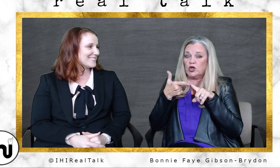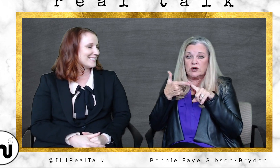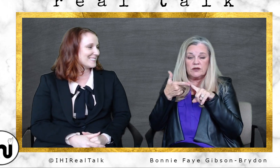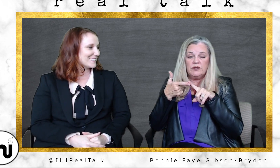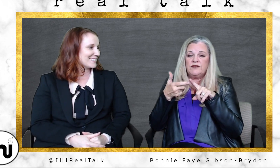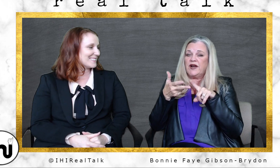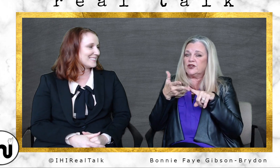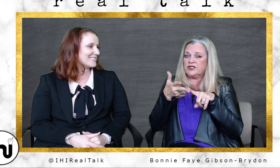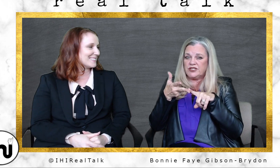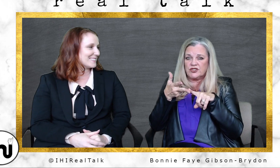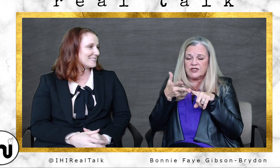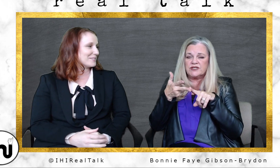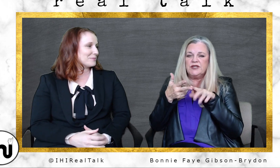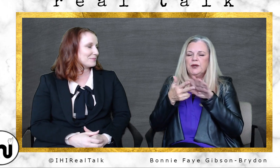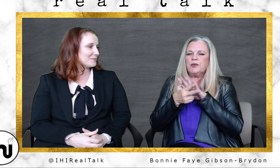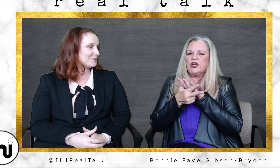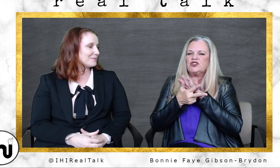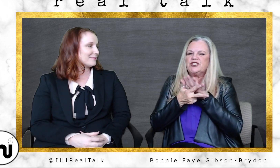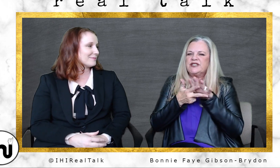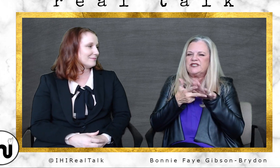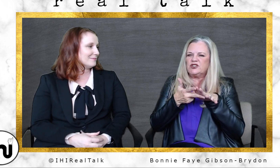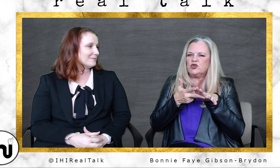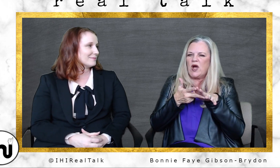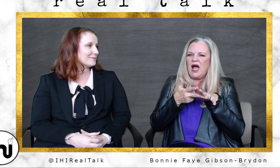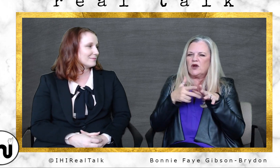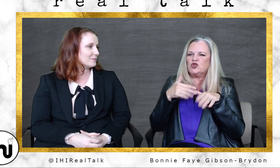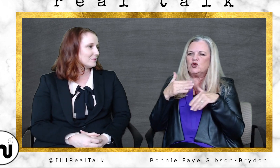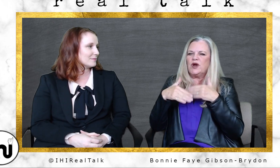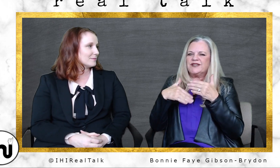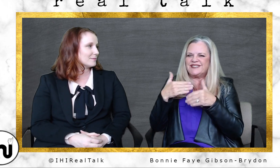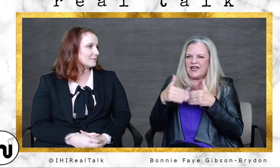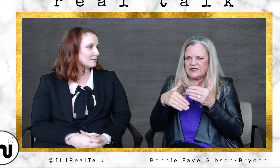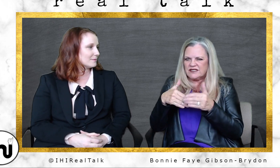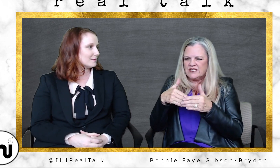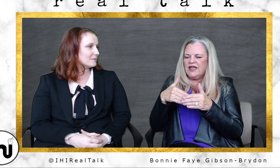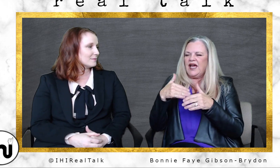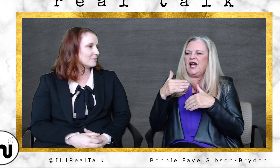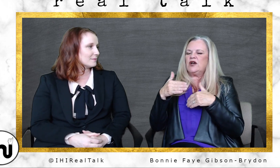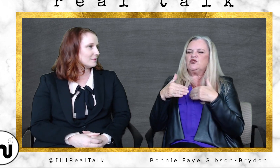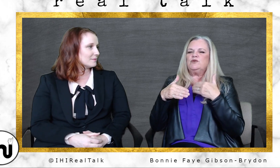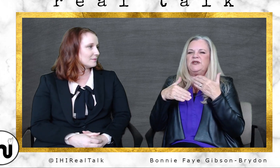Find her teachings because she gets into how to assess, how to be in the